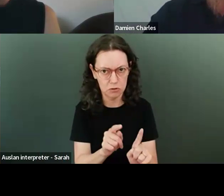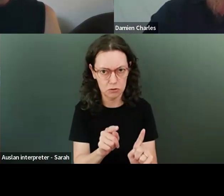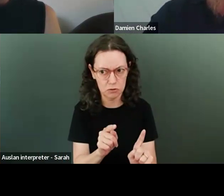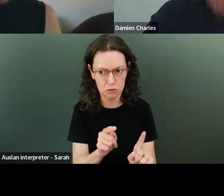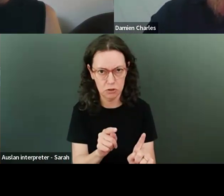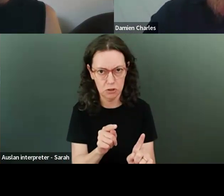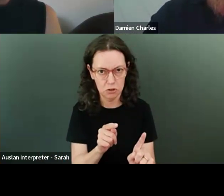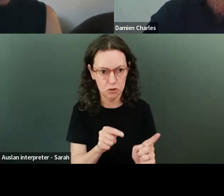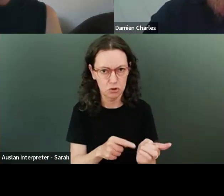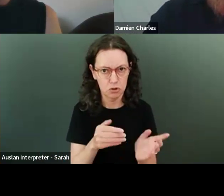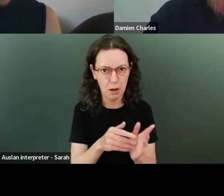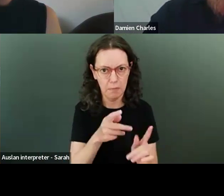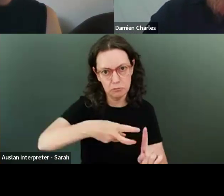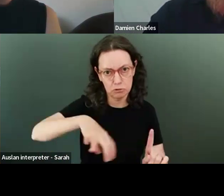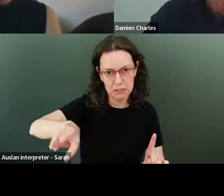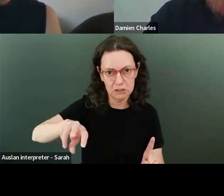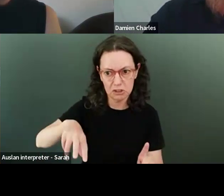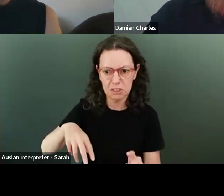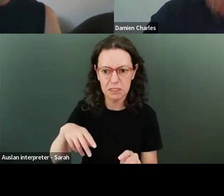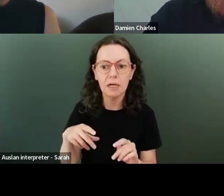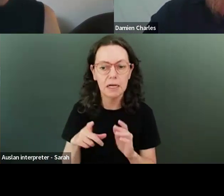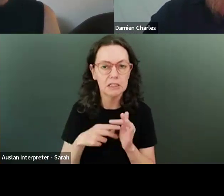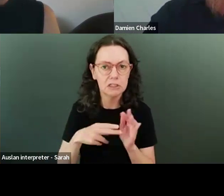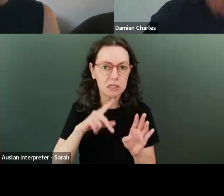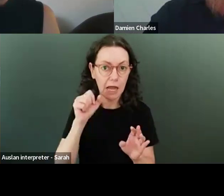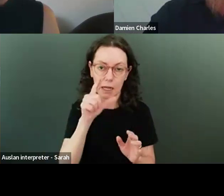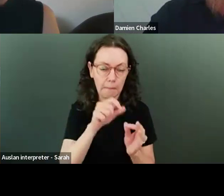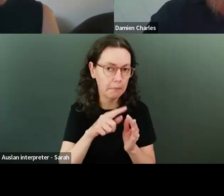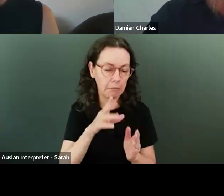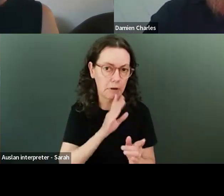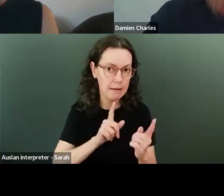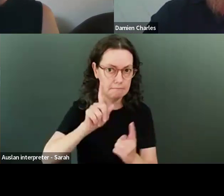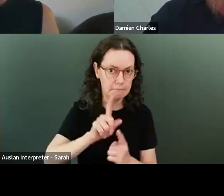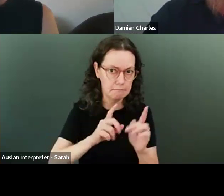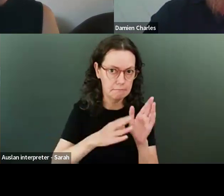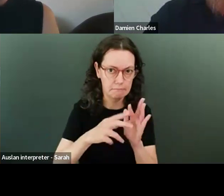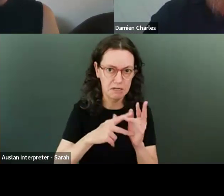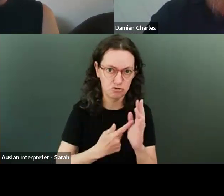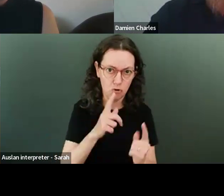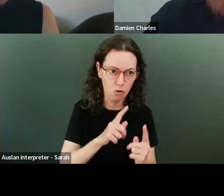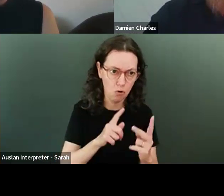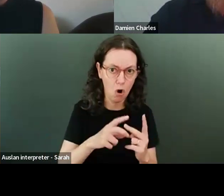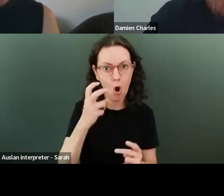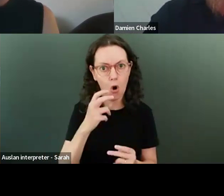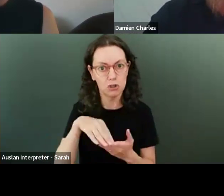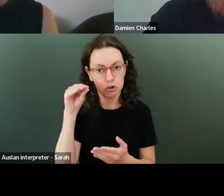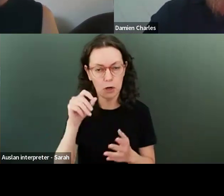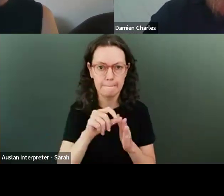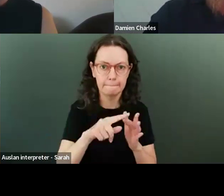of allies and that yeah so sometimes it could be a mentor or another an older